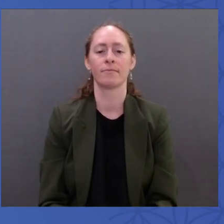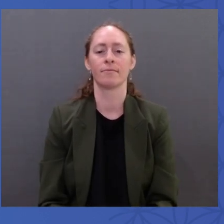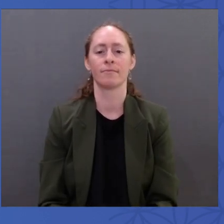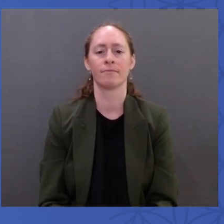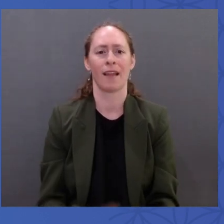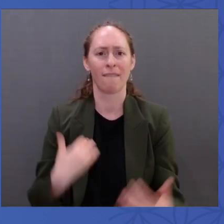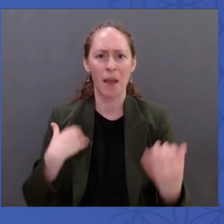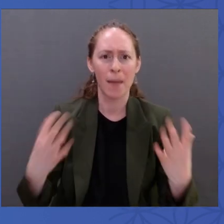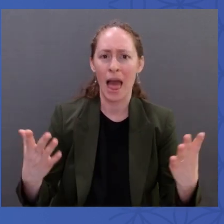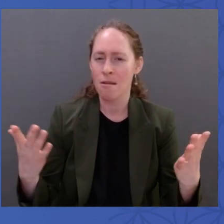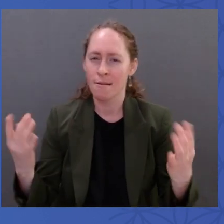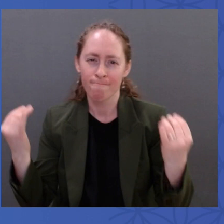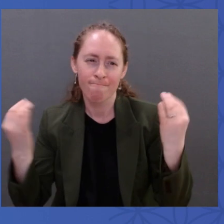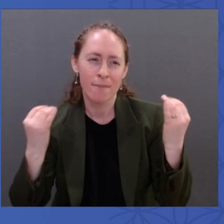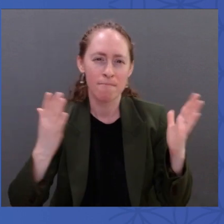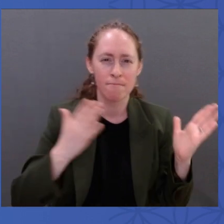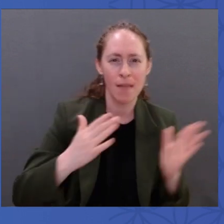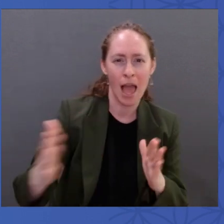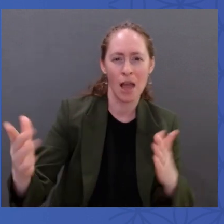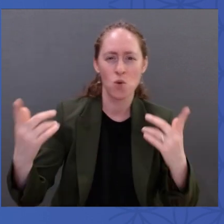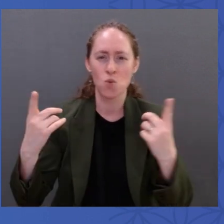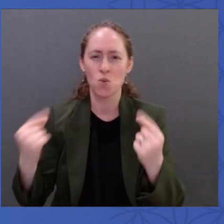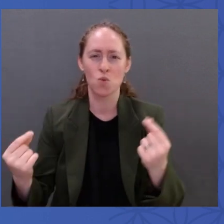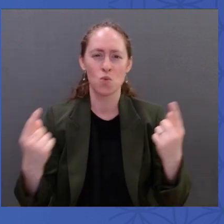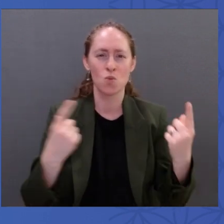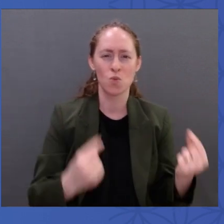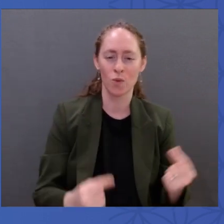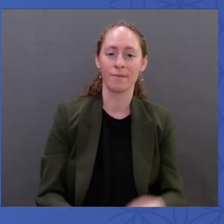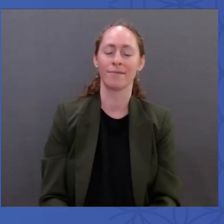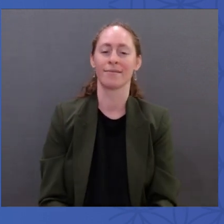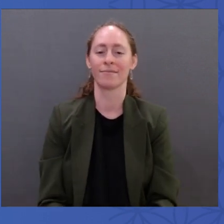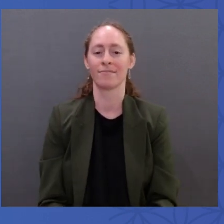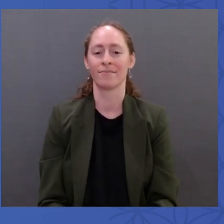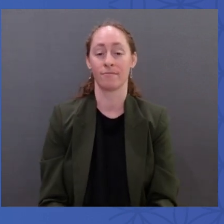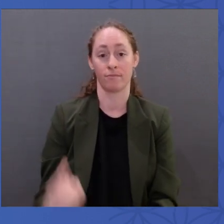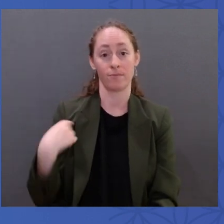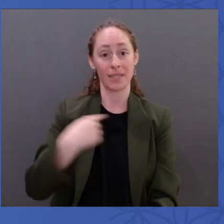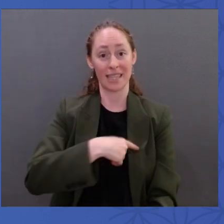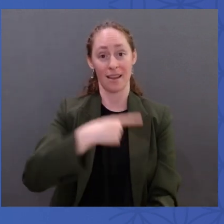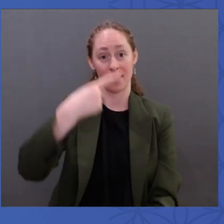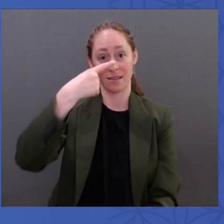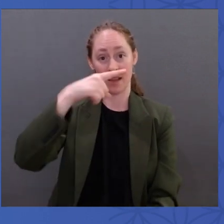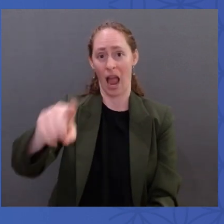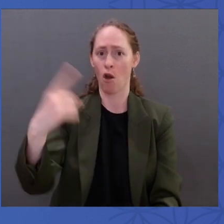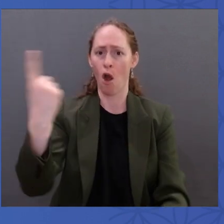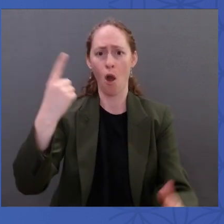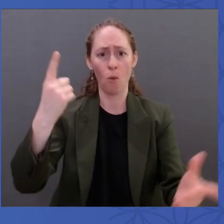we have long been proponents of open trade to foster economic resilience throughout our history,